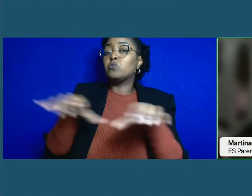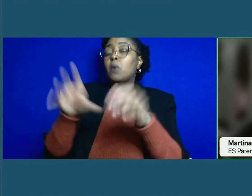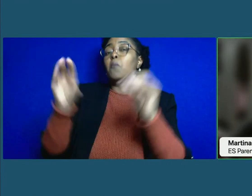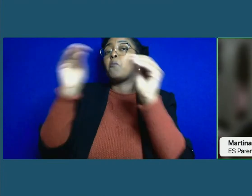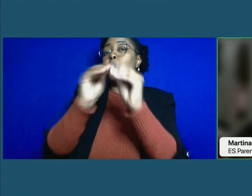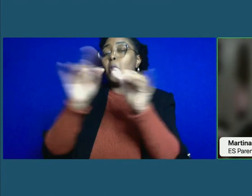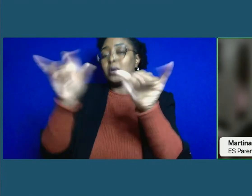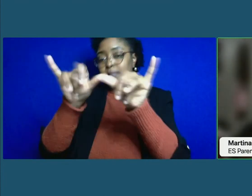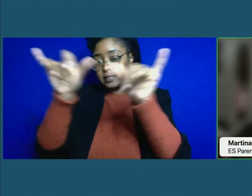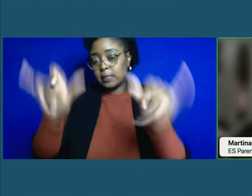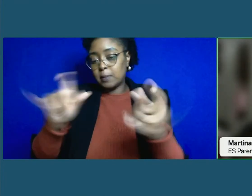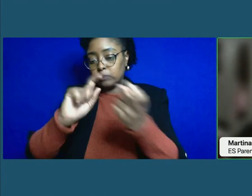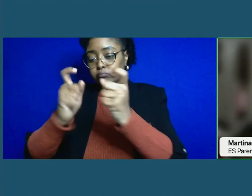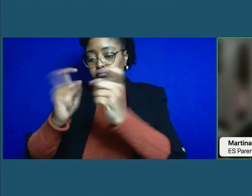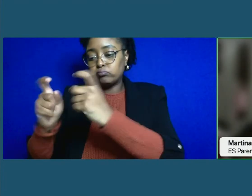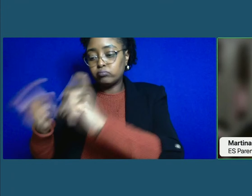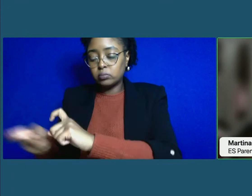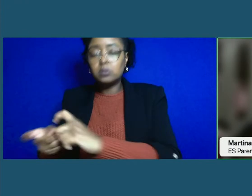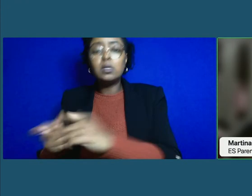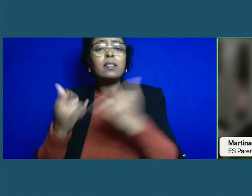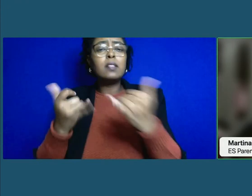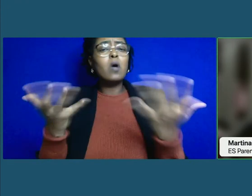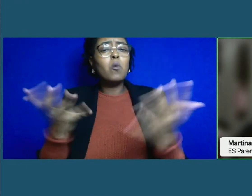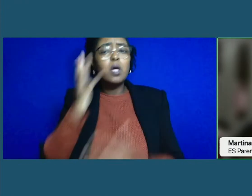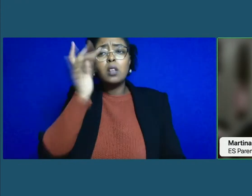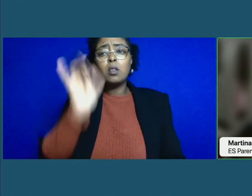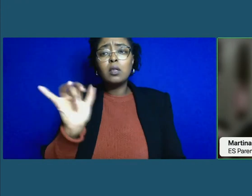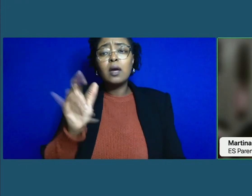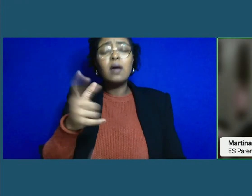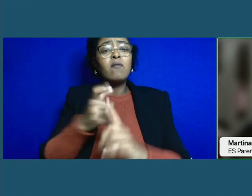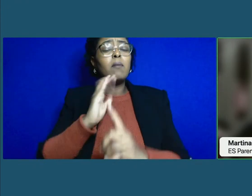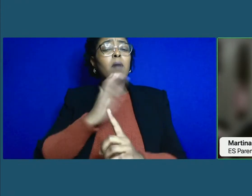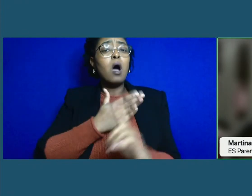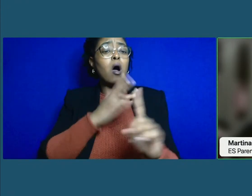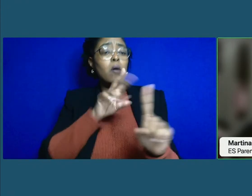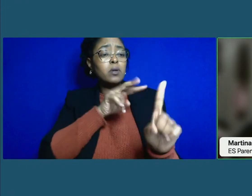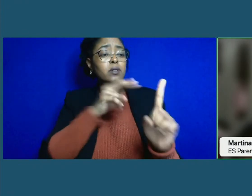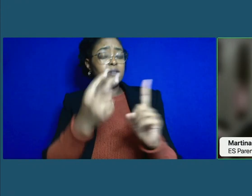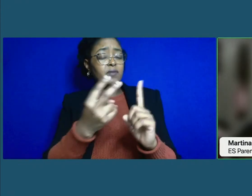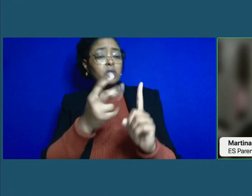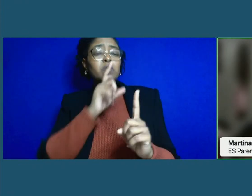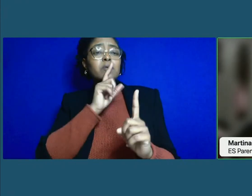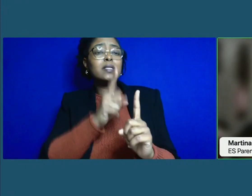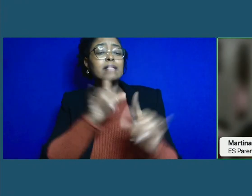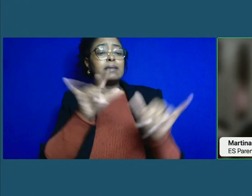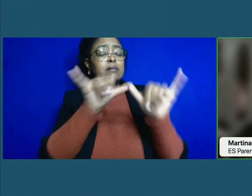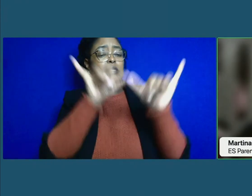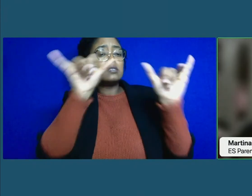something that we can do now as we you know, are doing more systemic change as well. So So,